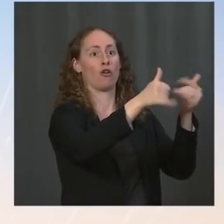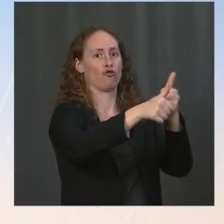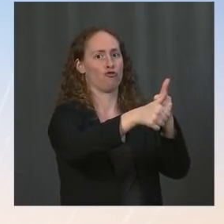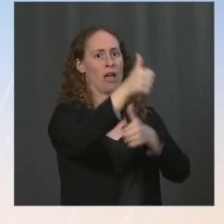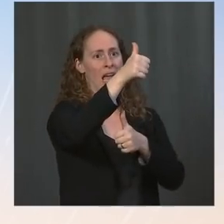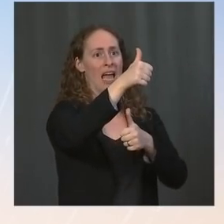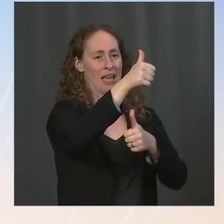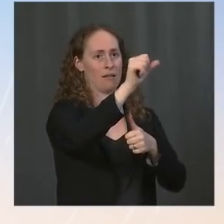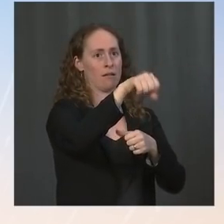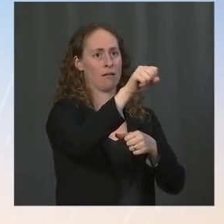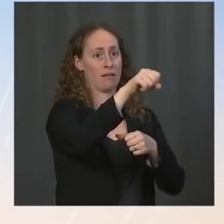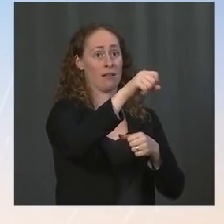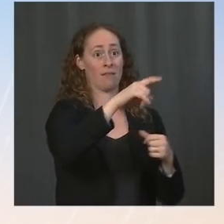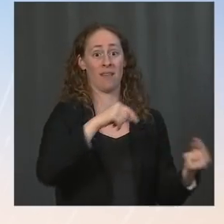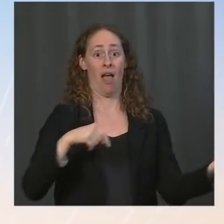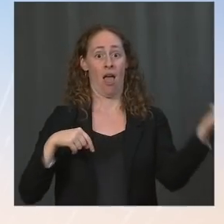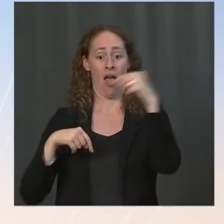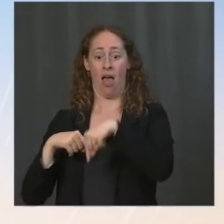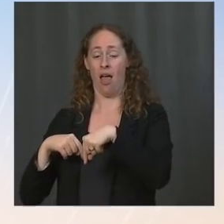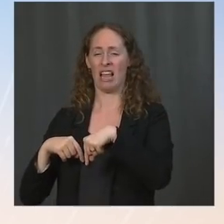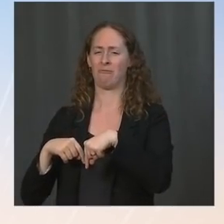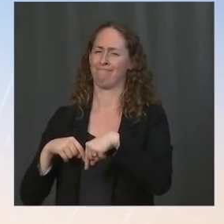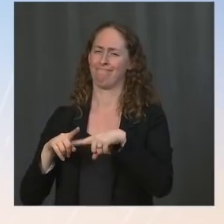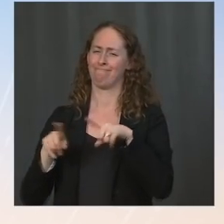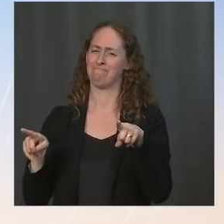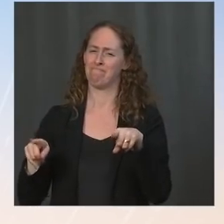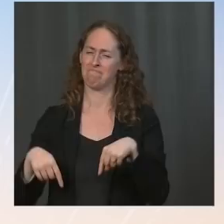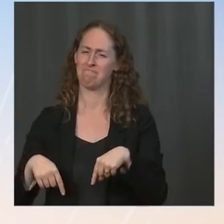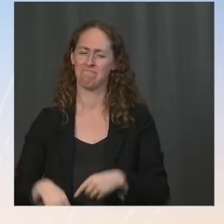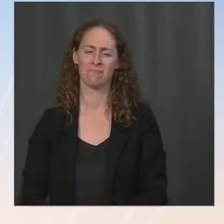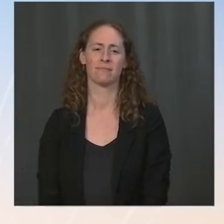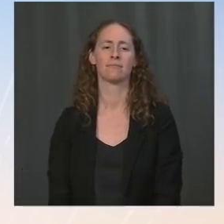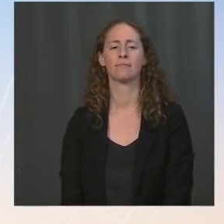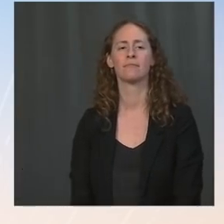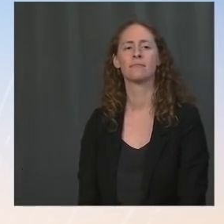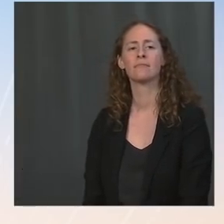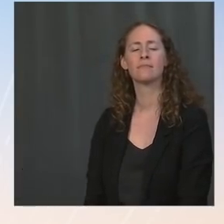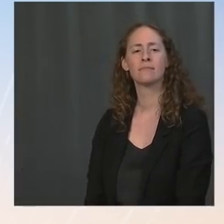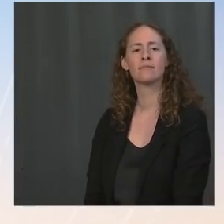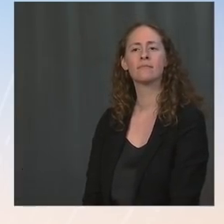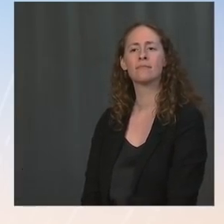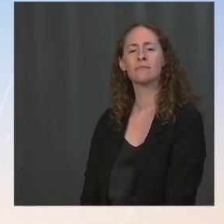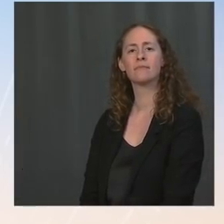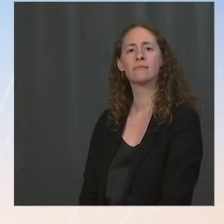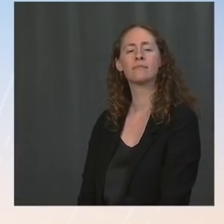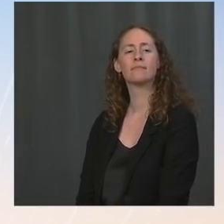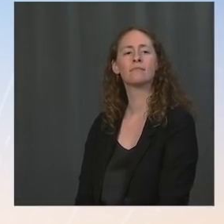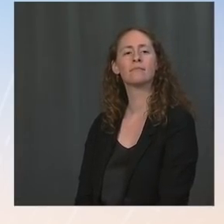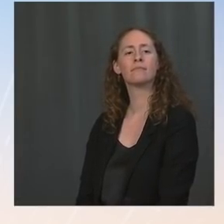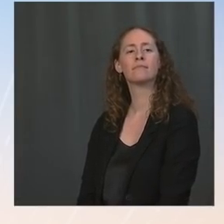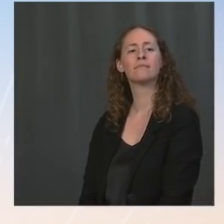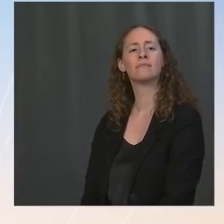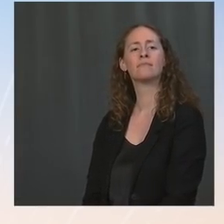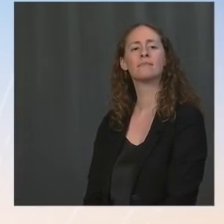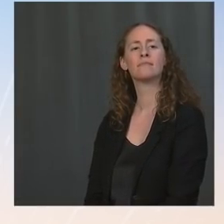but the simple question is -- acknowledging that, you're going to try to limit what access they do have to some of the weaponry in ways that you can't communicate here. But at the end of the day,